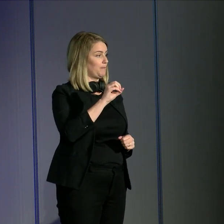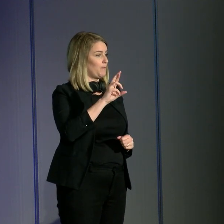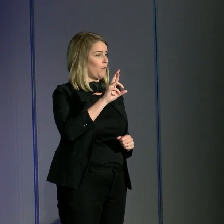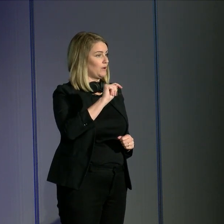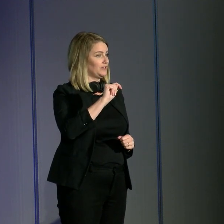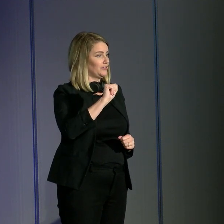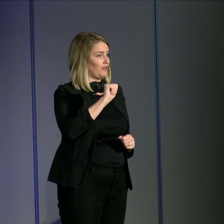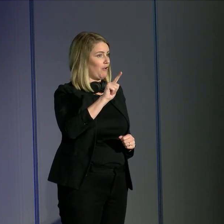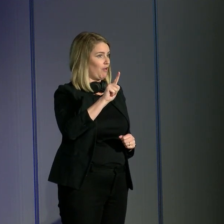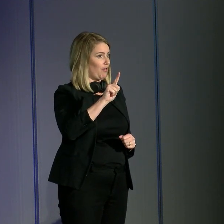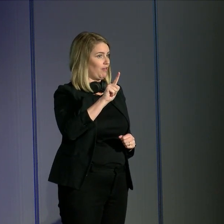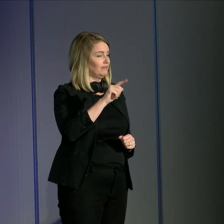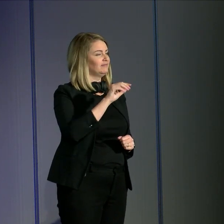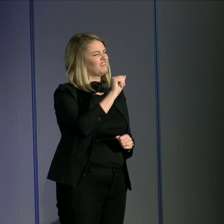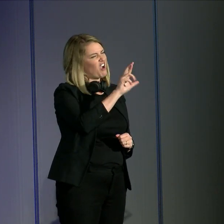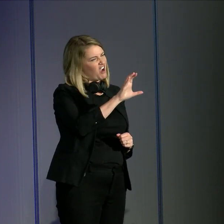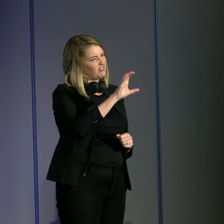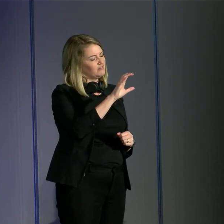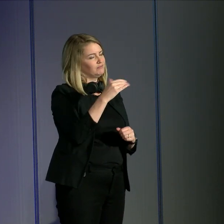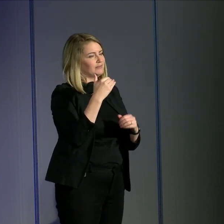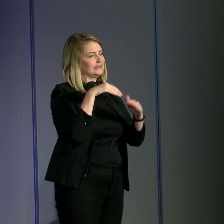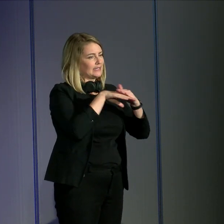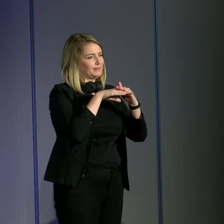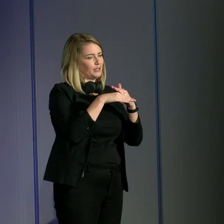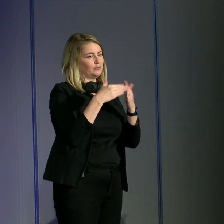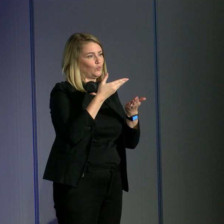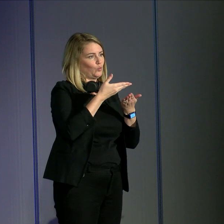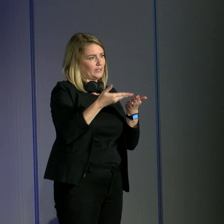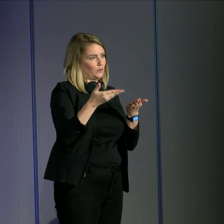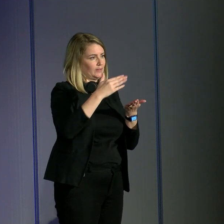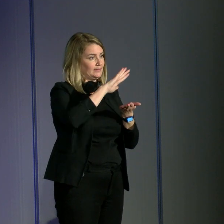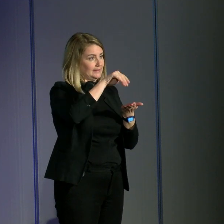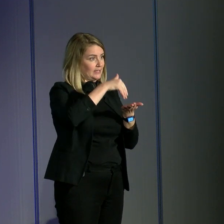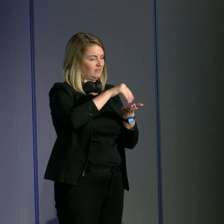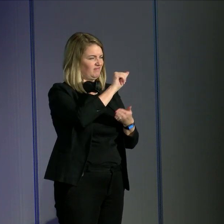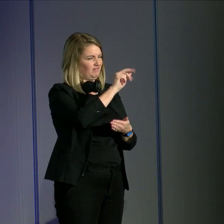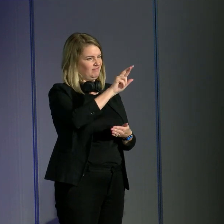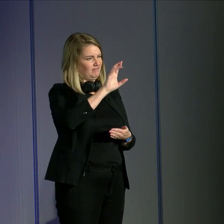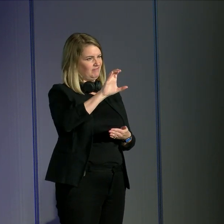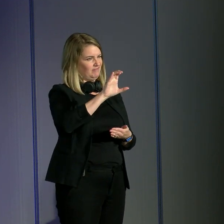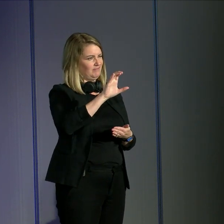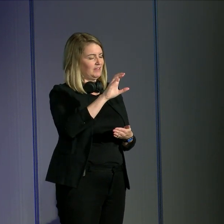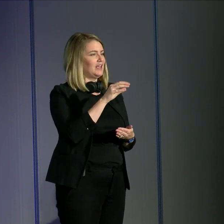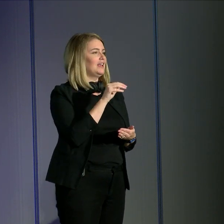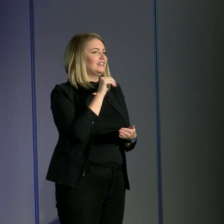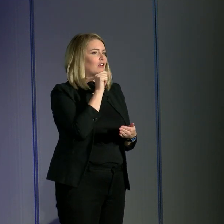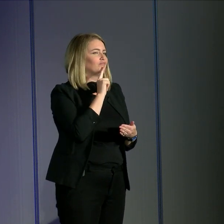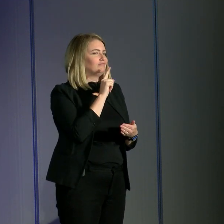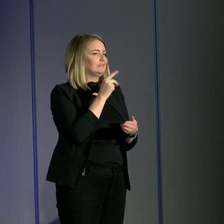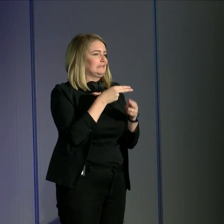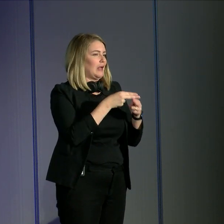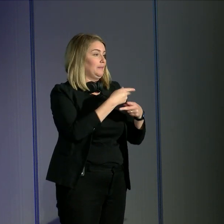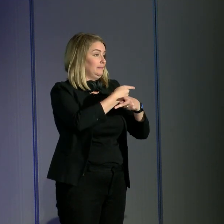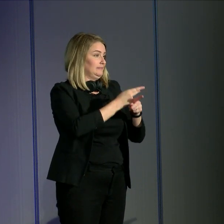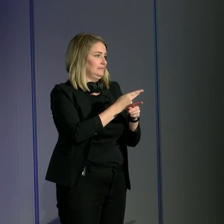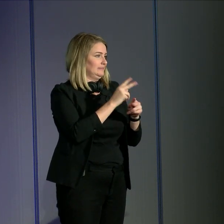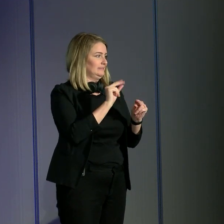So ARC, accessibility Resource Center is a platform. We never call it a product. It's a SaaS platform.